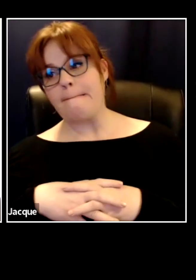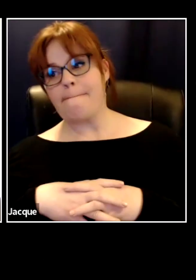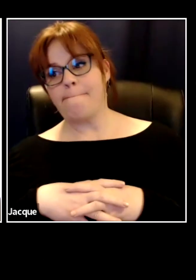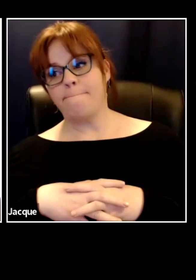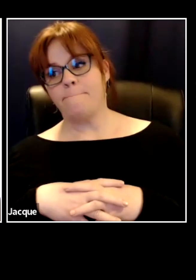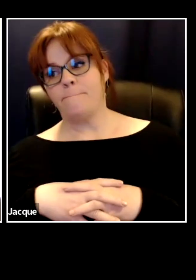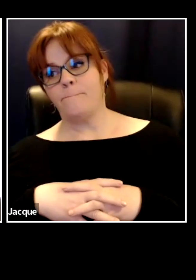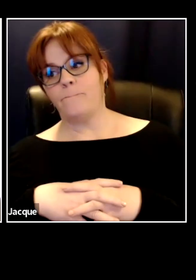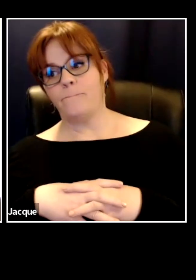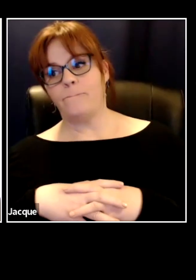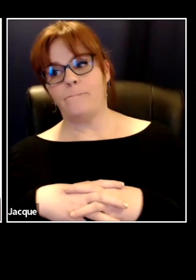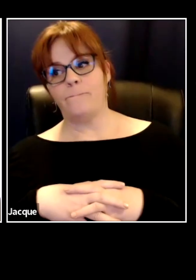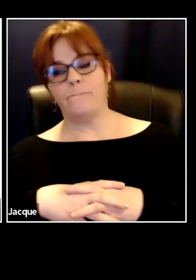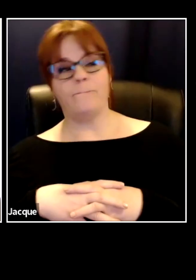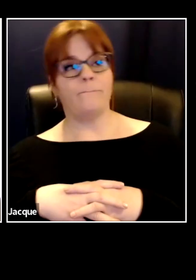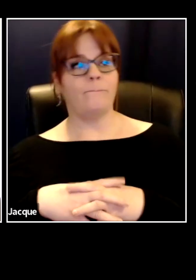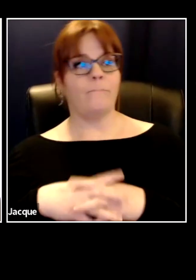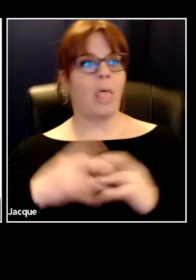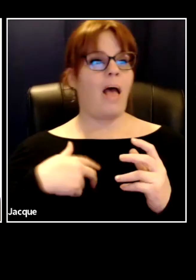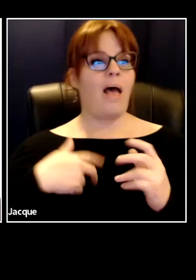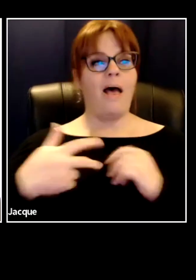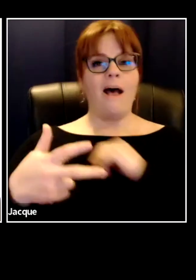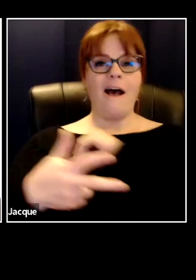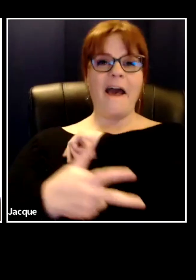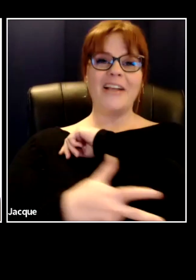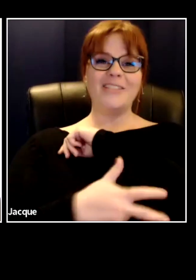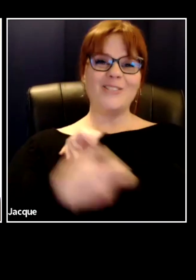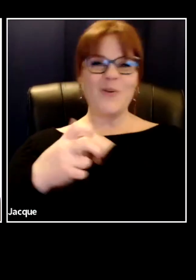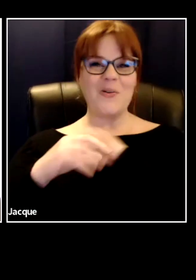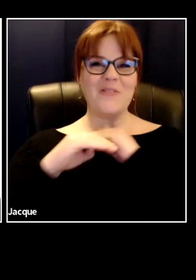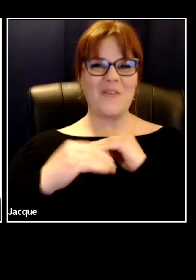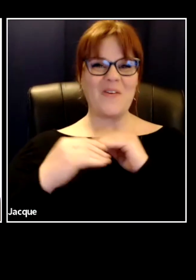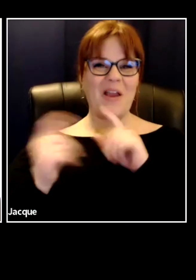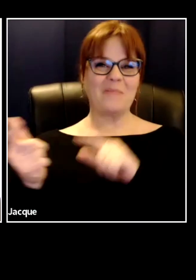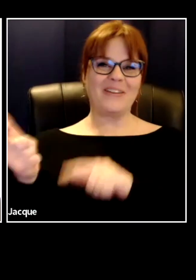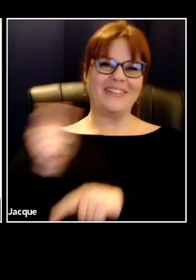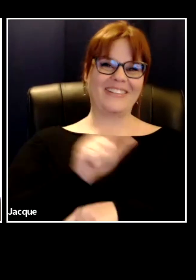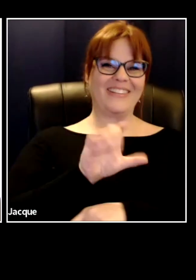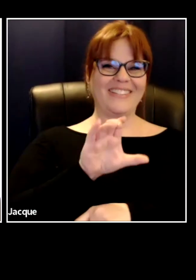Okay. So, I stole the floor and I'm going to give it back to Cy. Cy is gonna show us